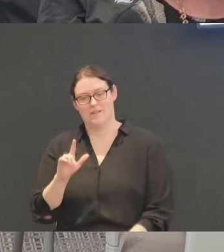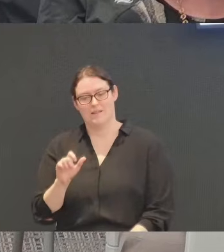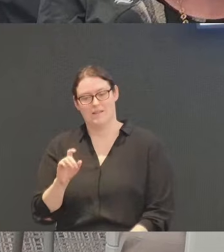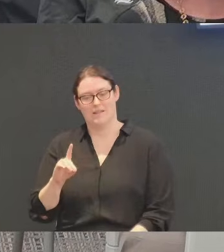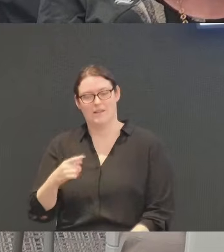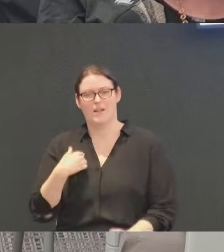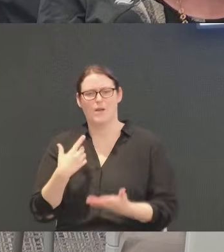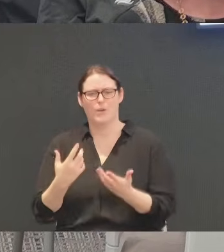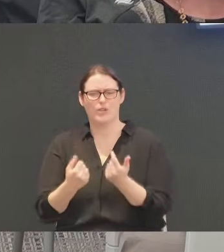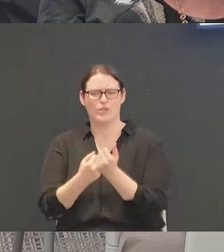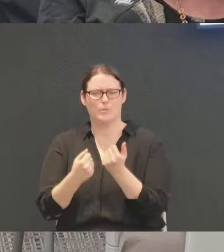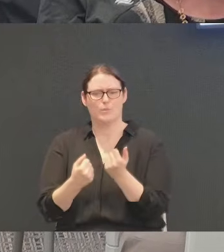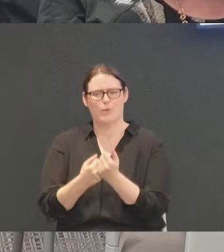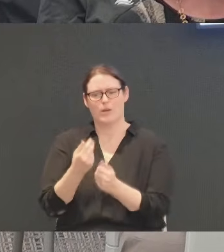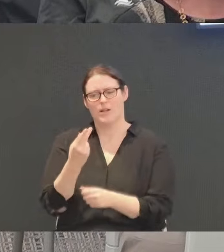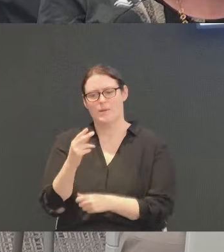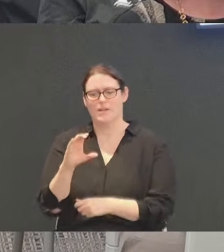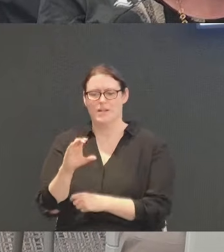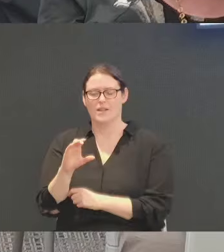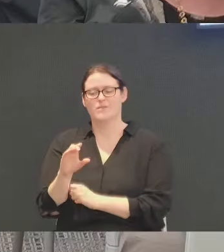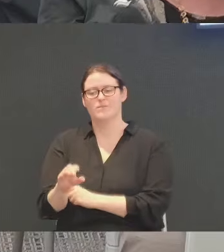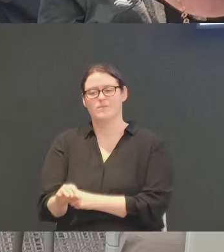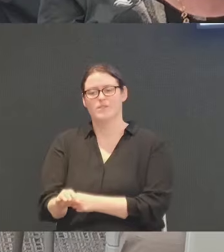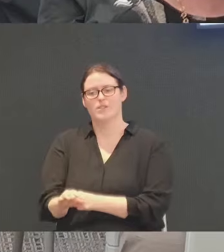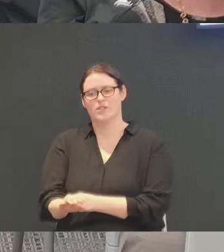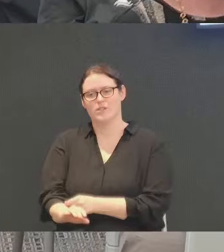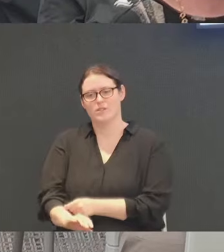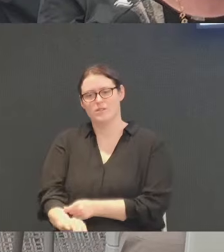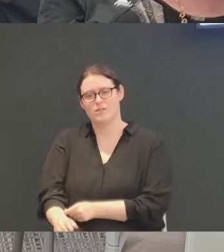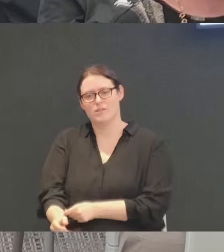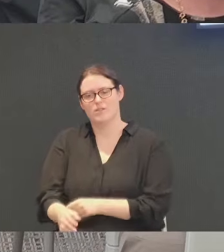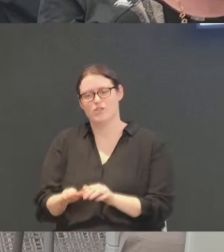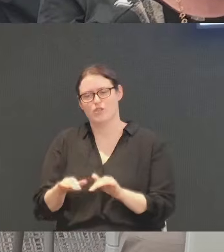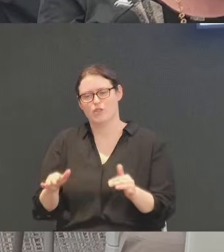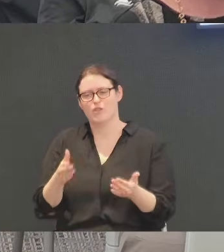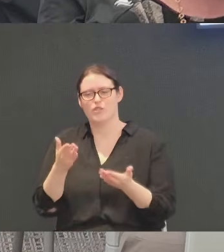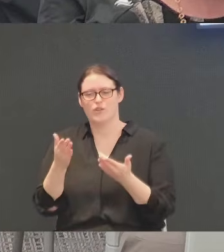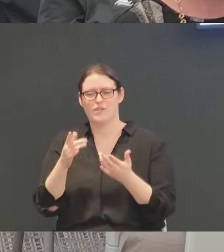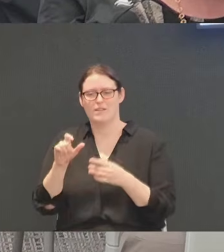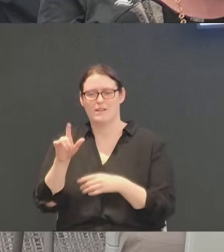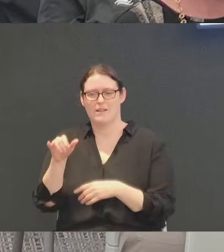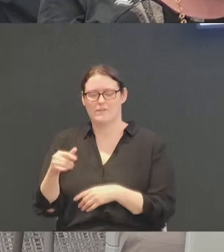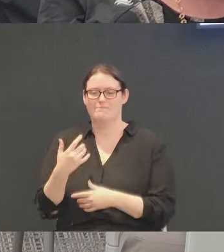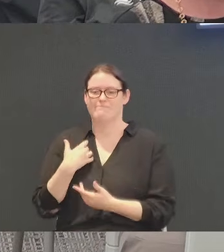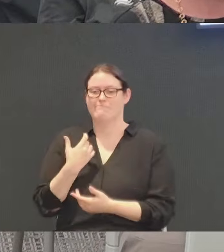support for Hamilton County's children's services levy. not long ago I experienced homelessness and